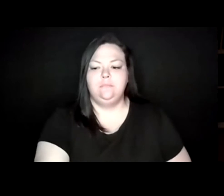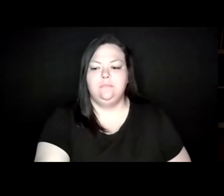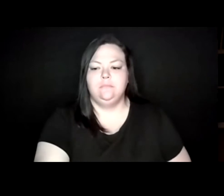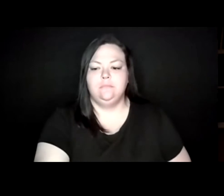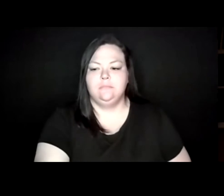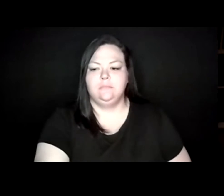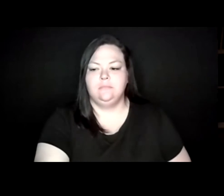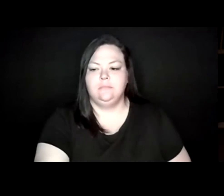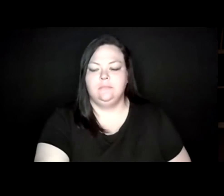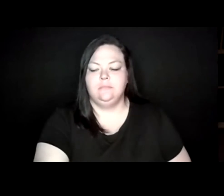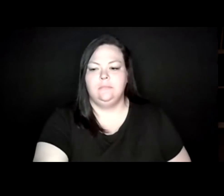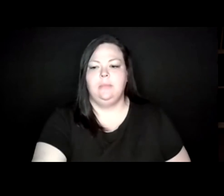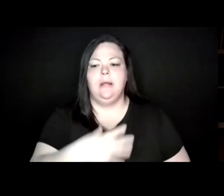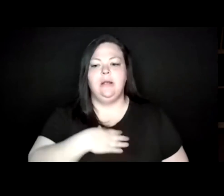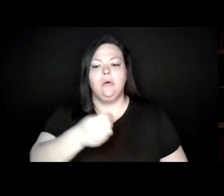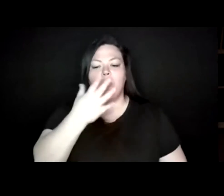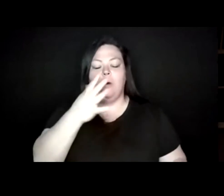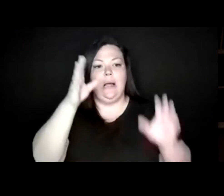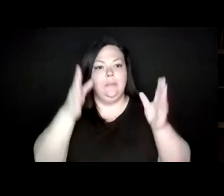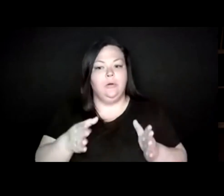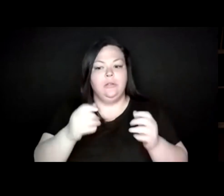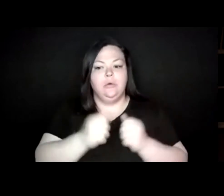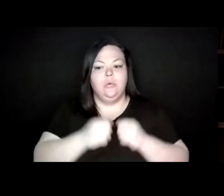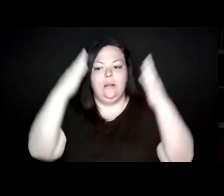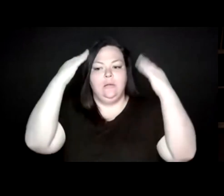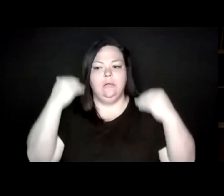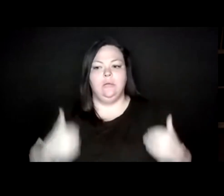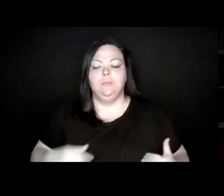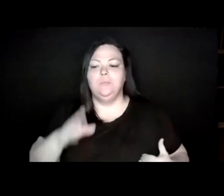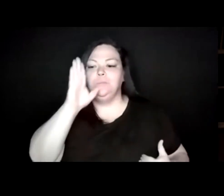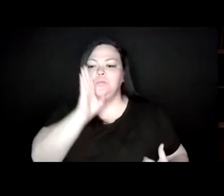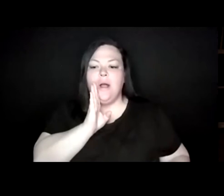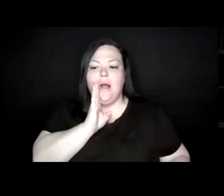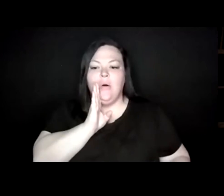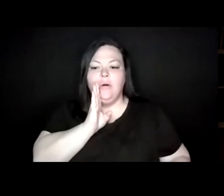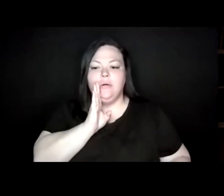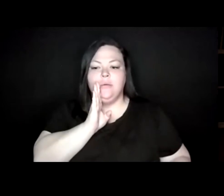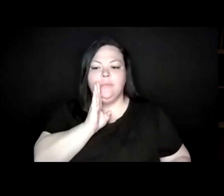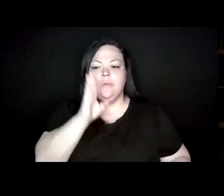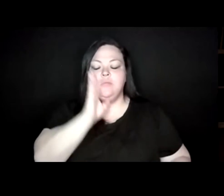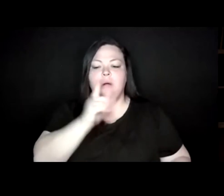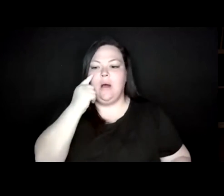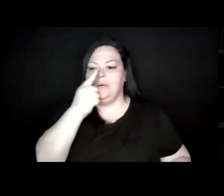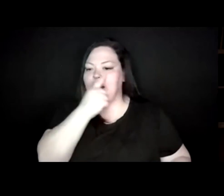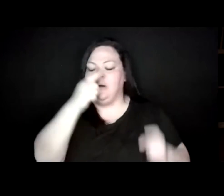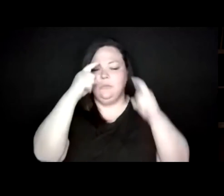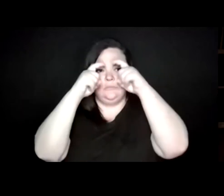person with long straight brown hair and, um, brown eyes and eyebrows and kind of pinkish